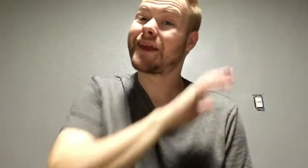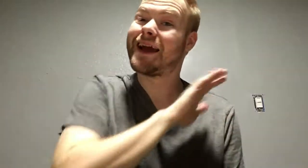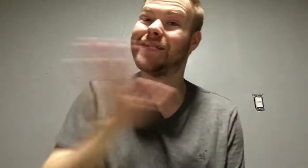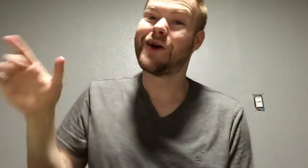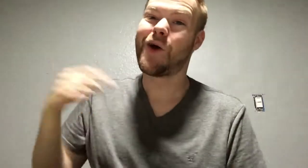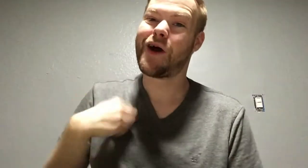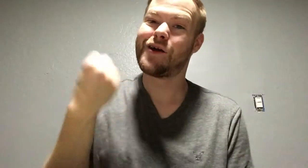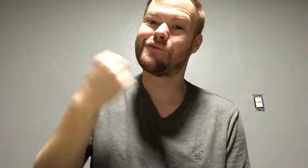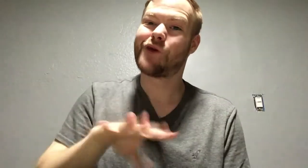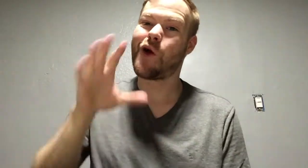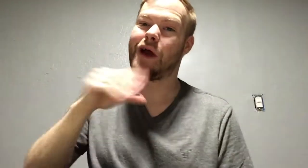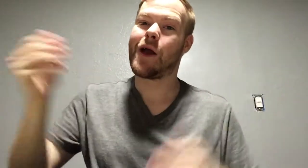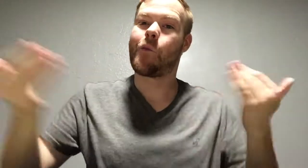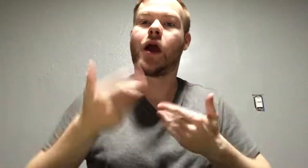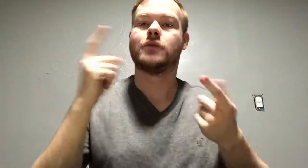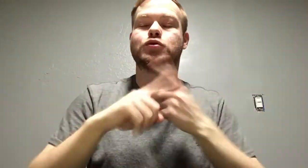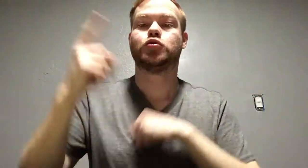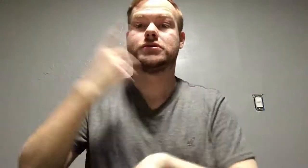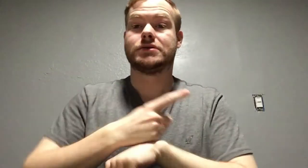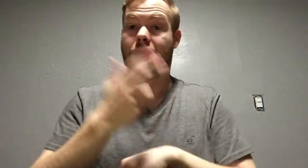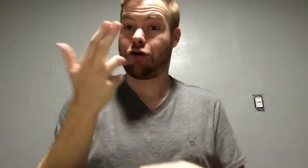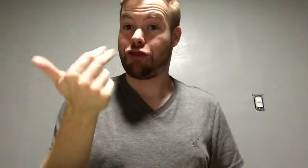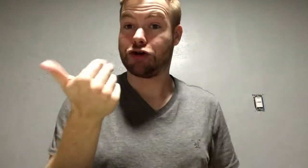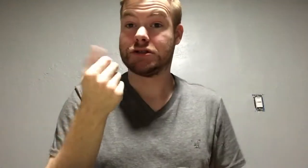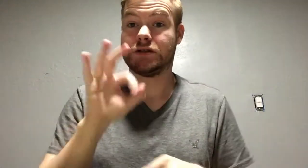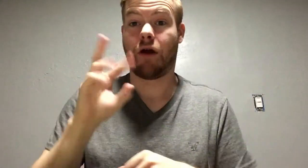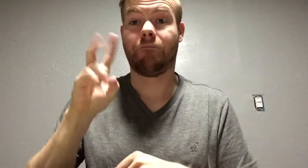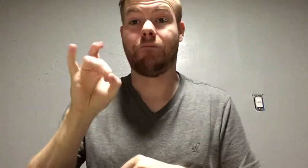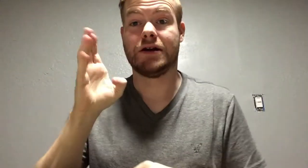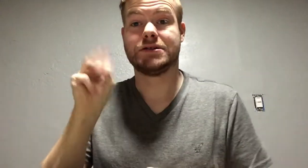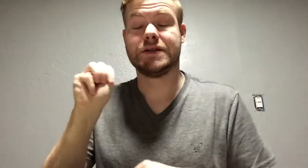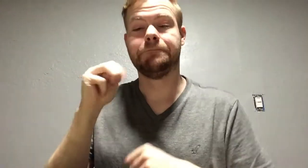Hello, I'm Rogan and welcome to day 13 of VEDIM!